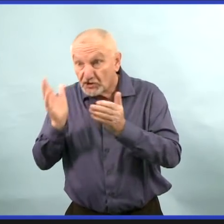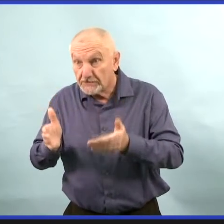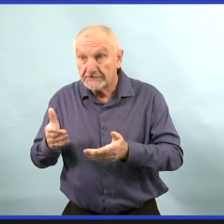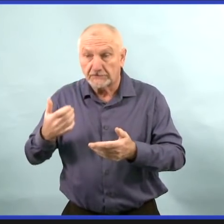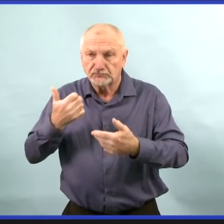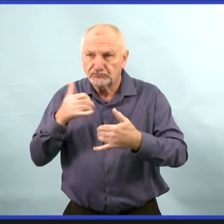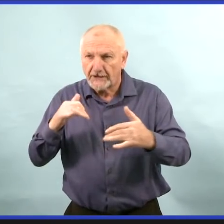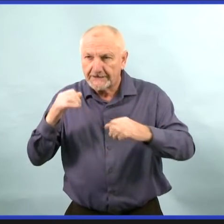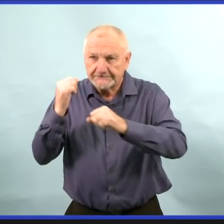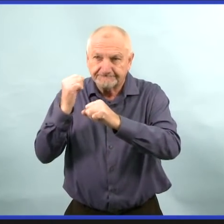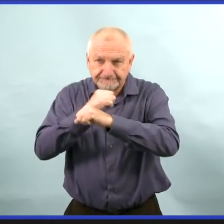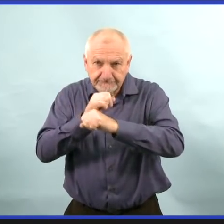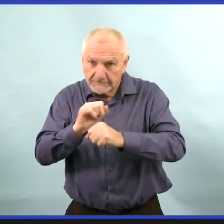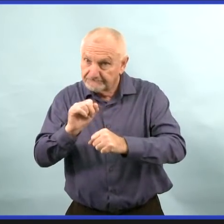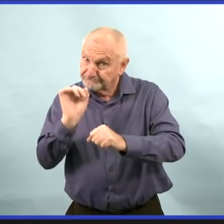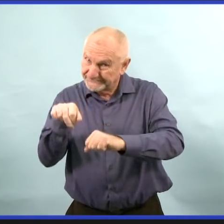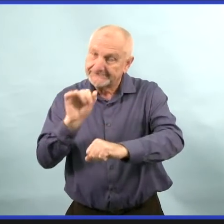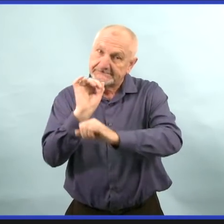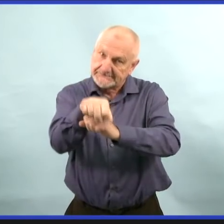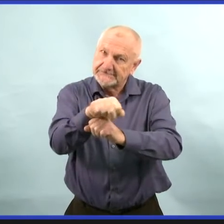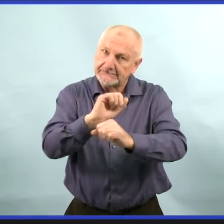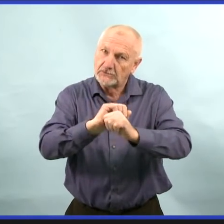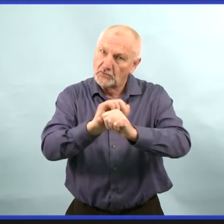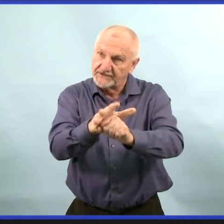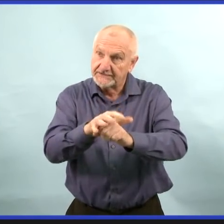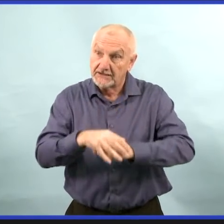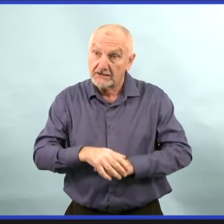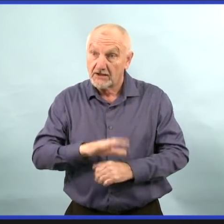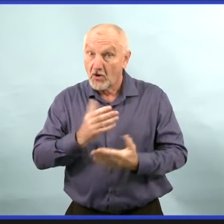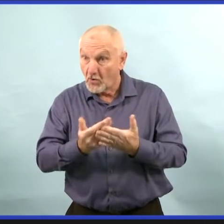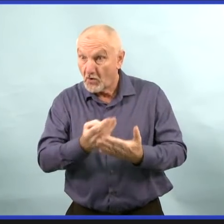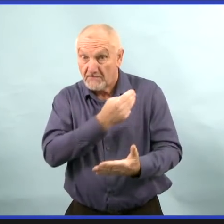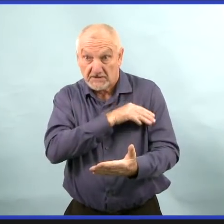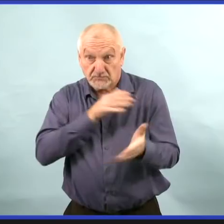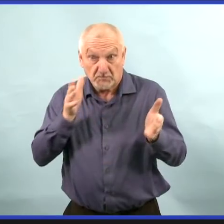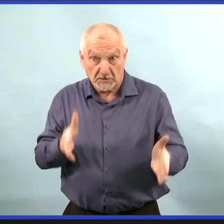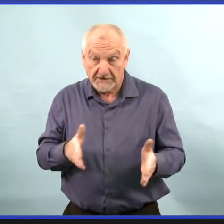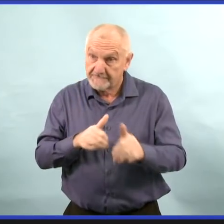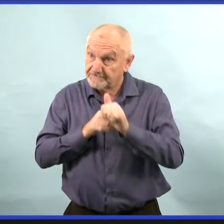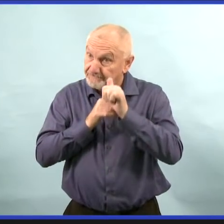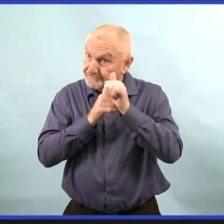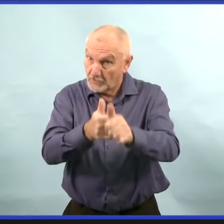so all manitobans should be adhering to the federal travel restrictions that can be found